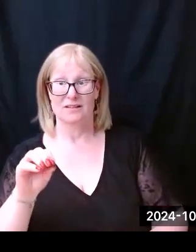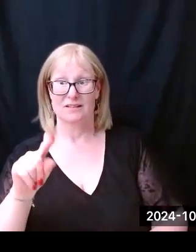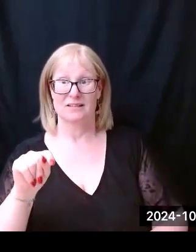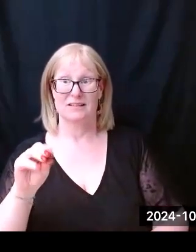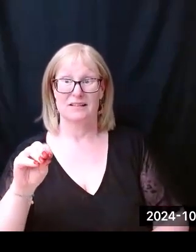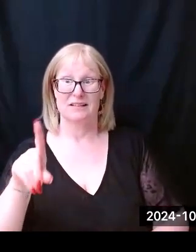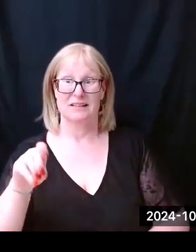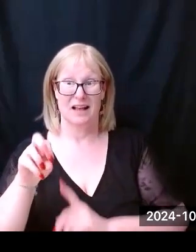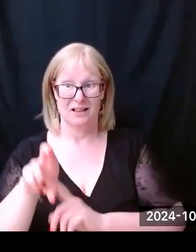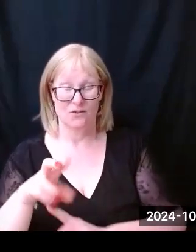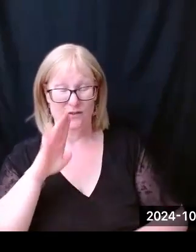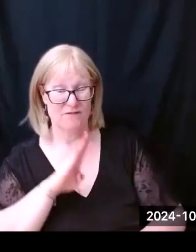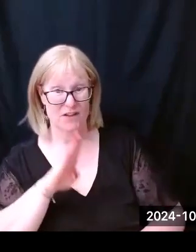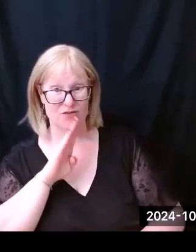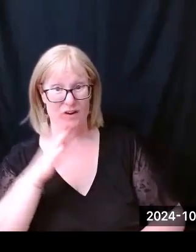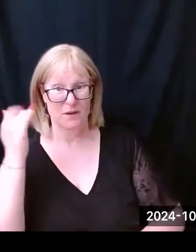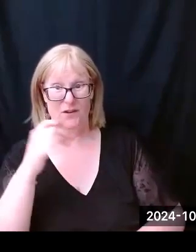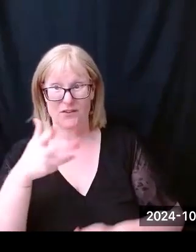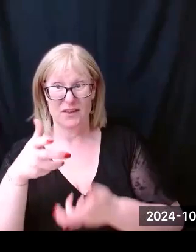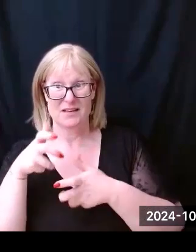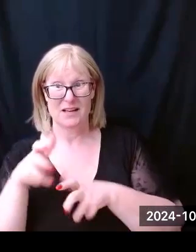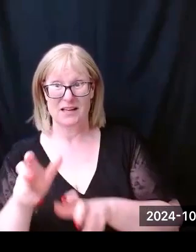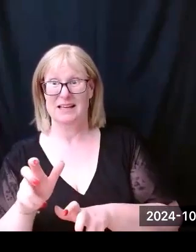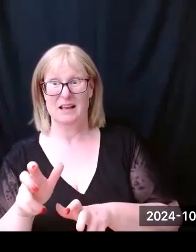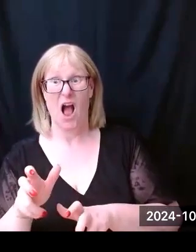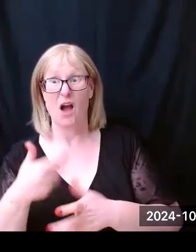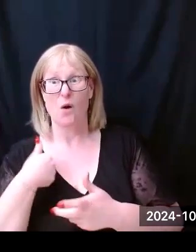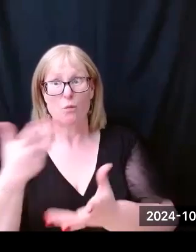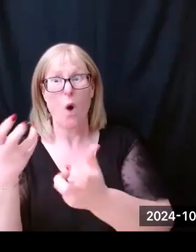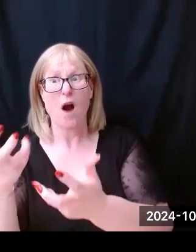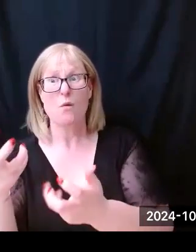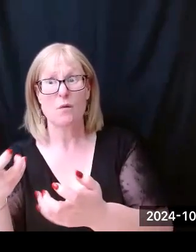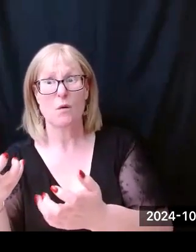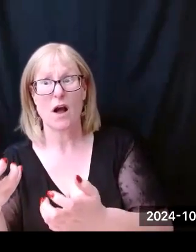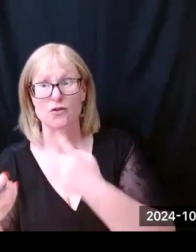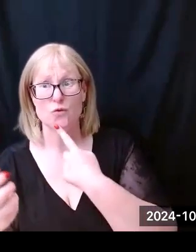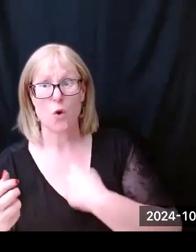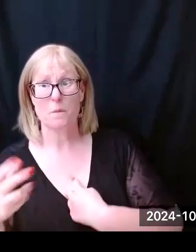what they want, that's a valid frustration for them. Let's acknowledge it and help them through it.